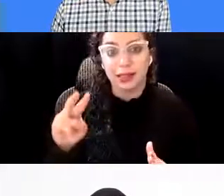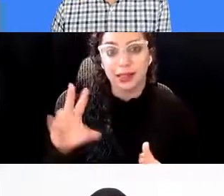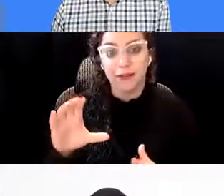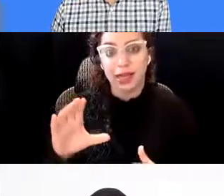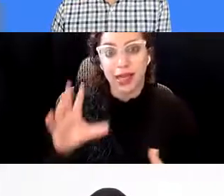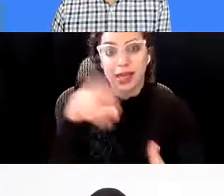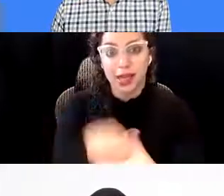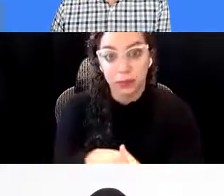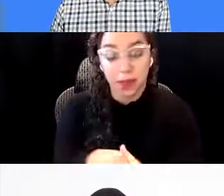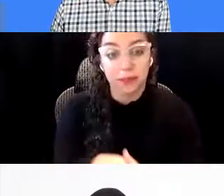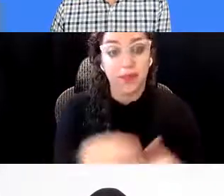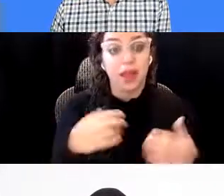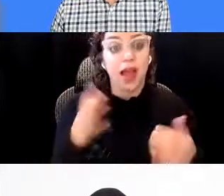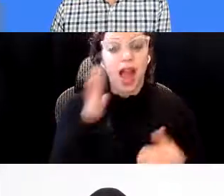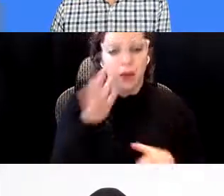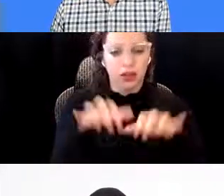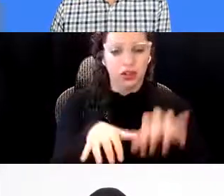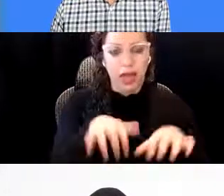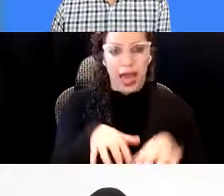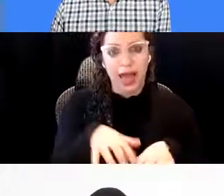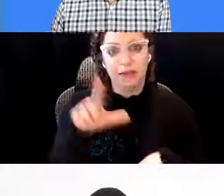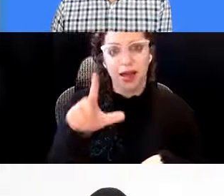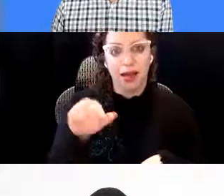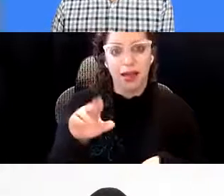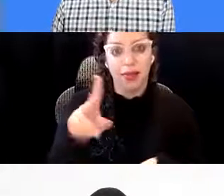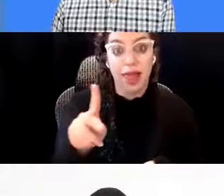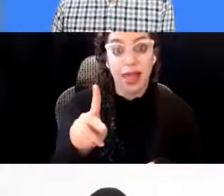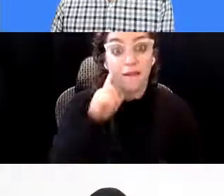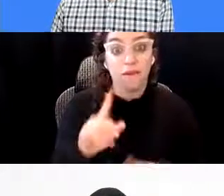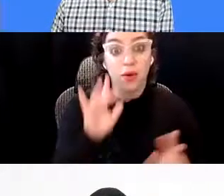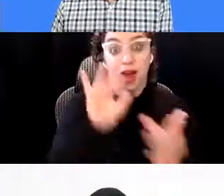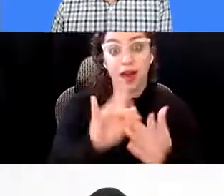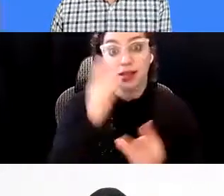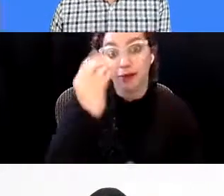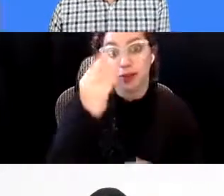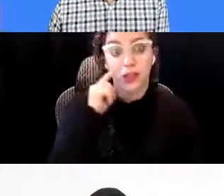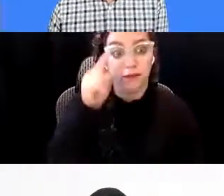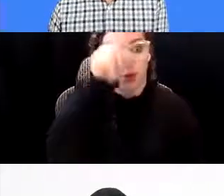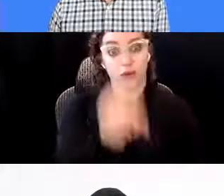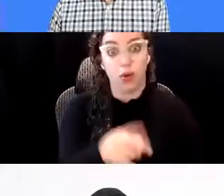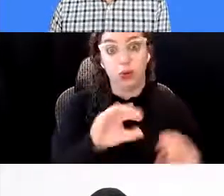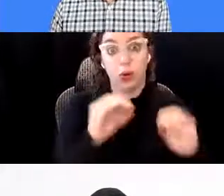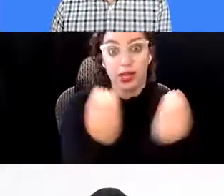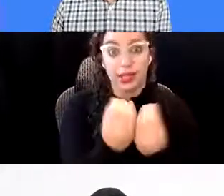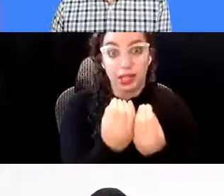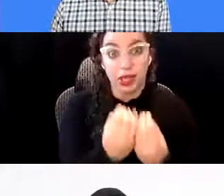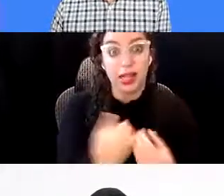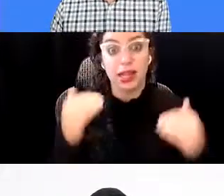I'll put in the chat box a link to the contact information for these organizations. (pause) Next slide.